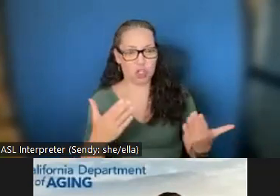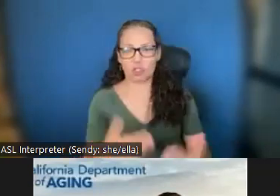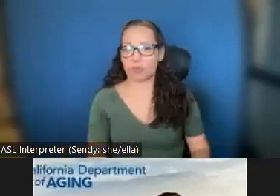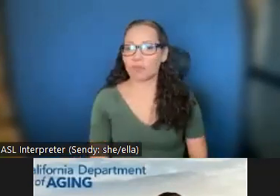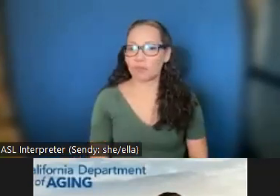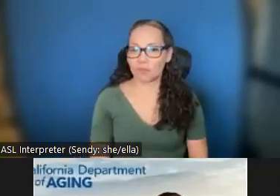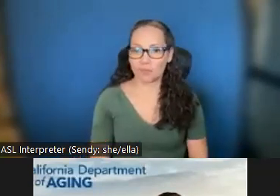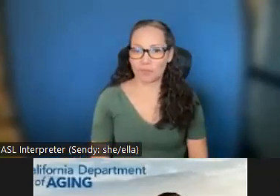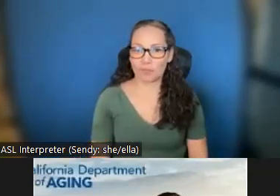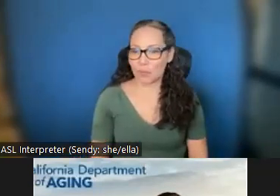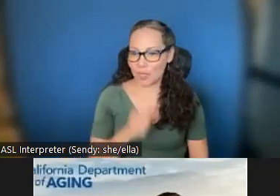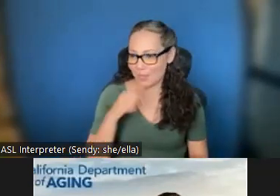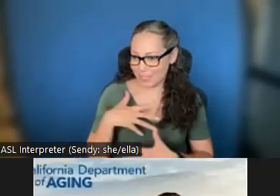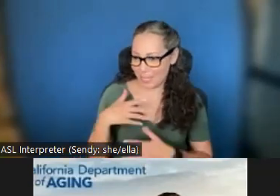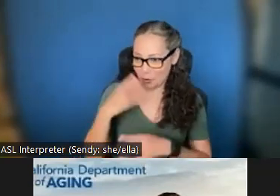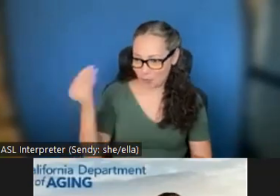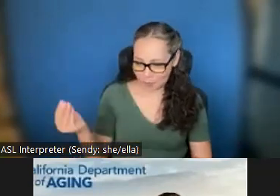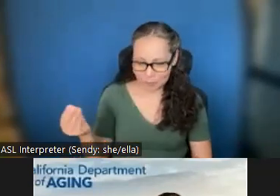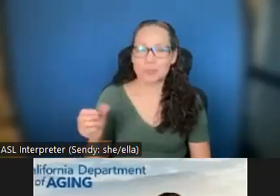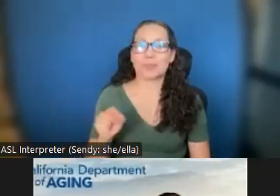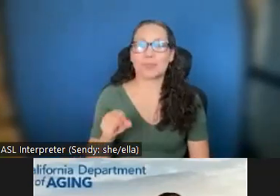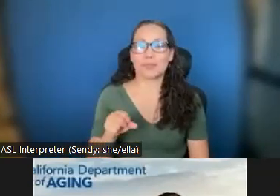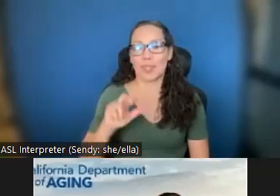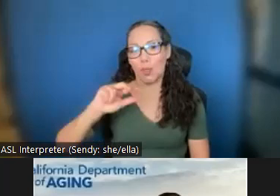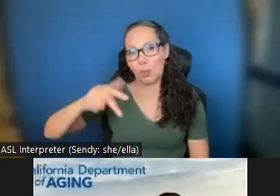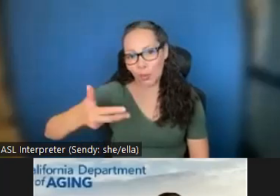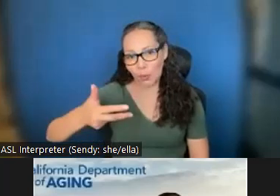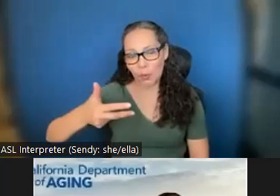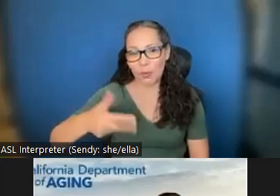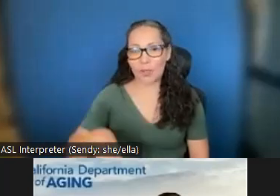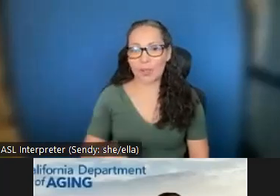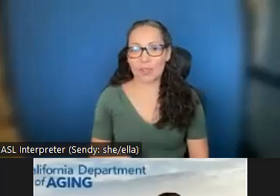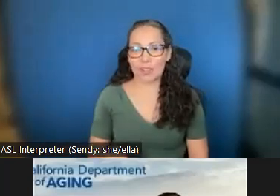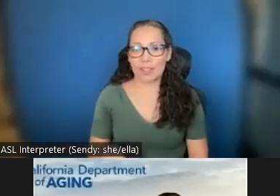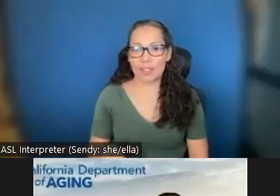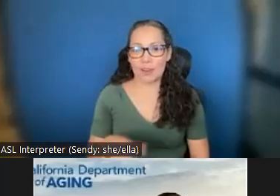scare him away um third we have Larry grel for from the Service Center for Independent